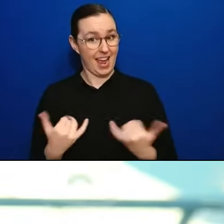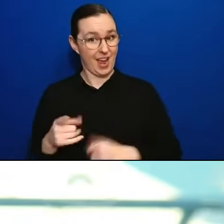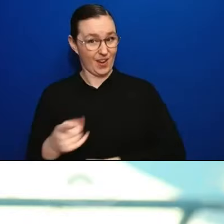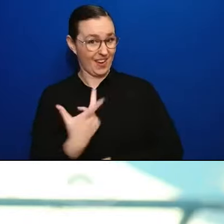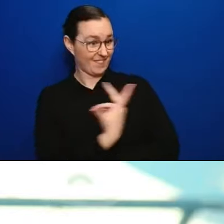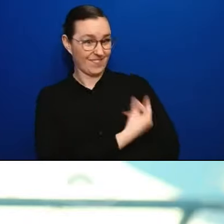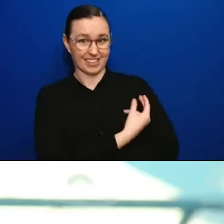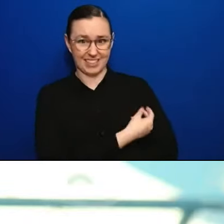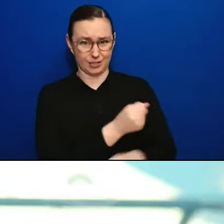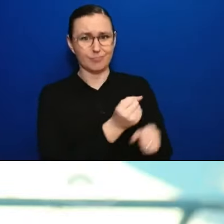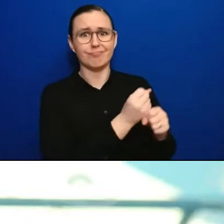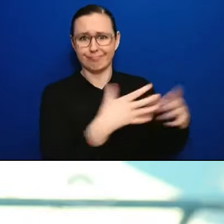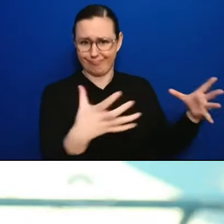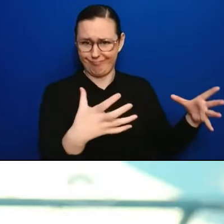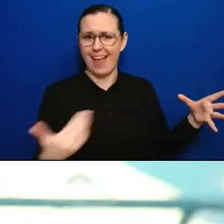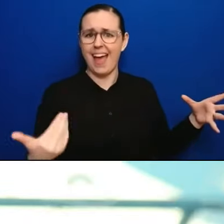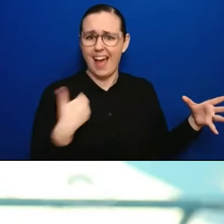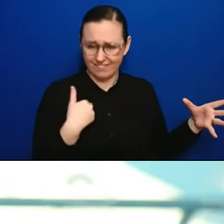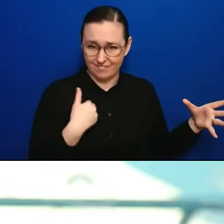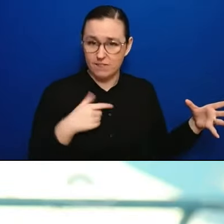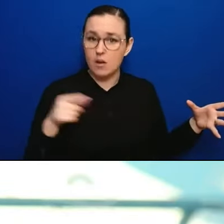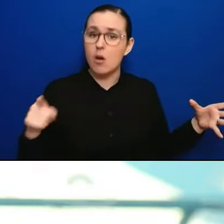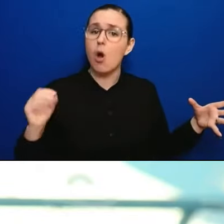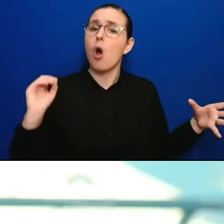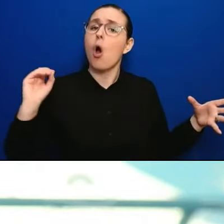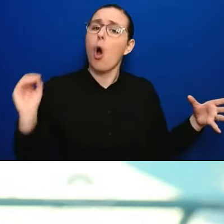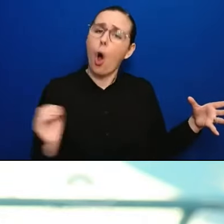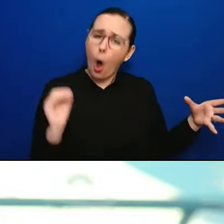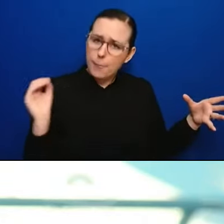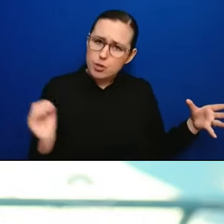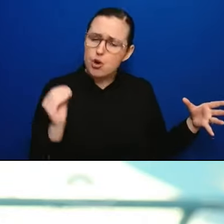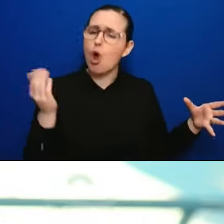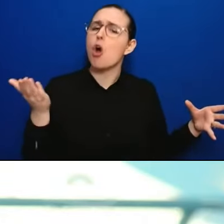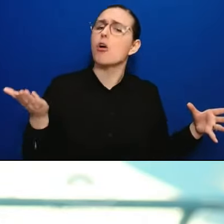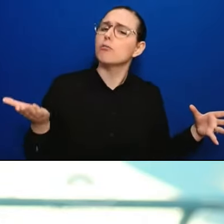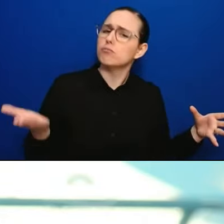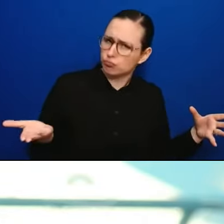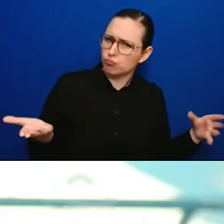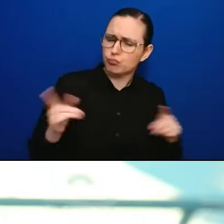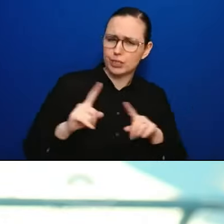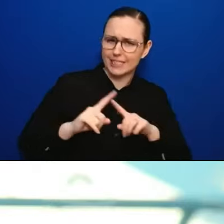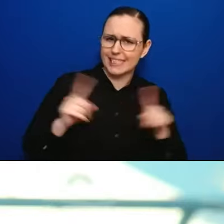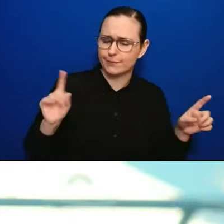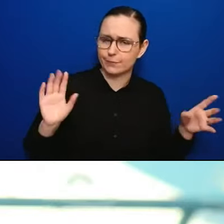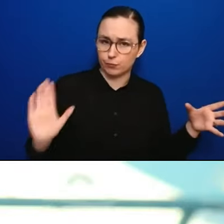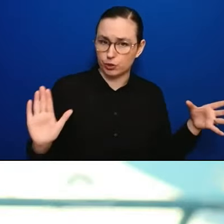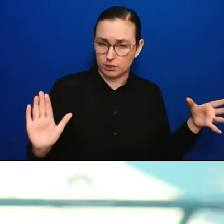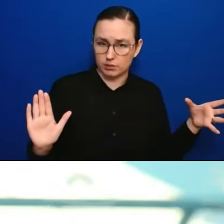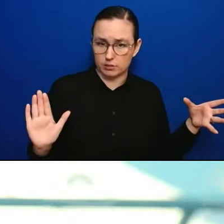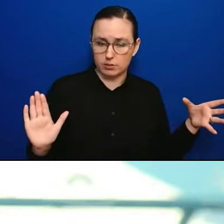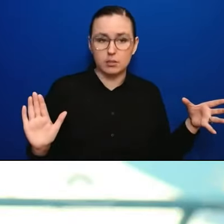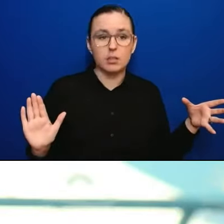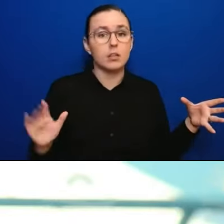booster doses so we are now seeing it -- it is